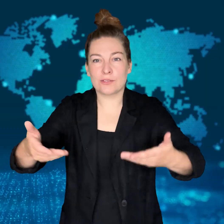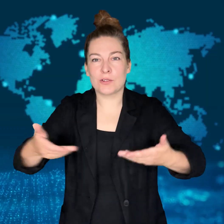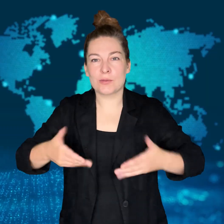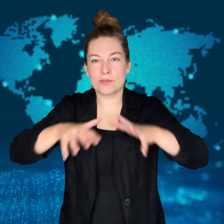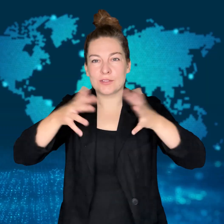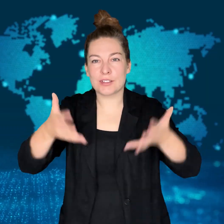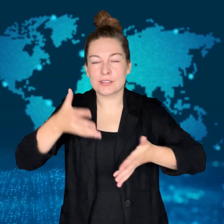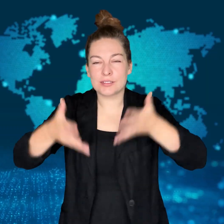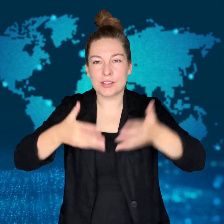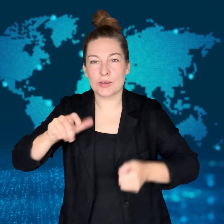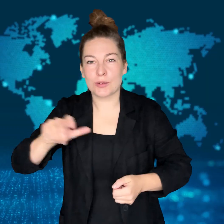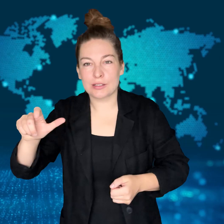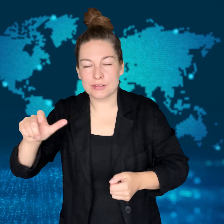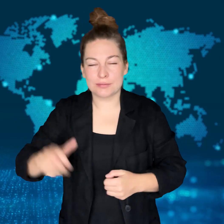Welcome to WorldSign Week!